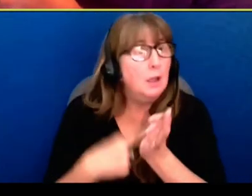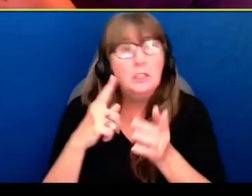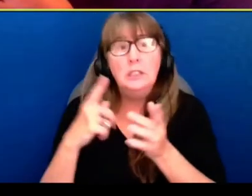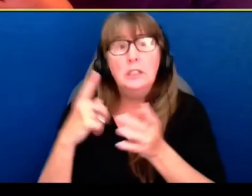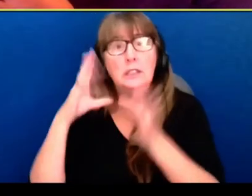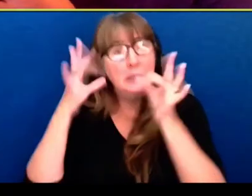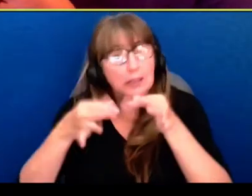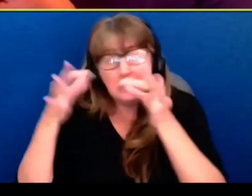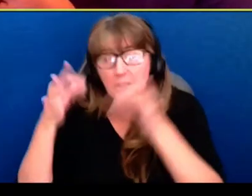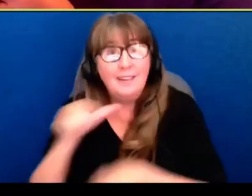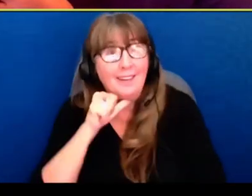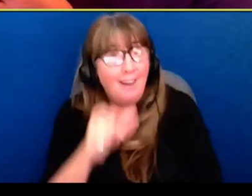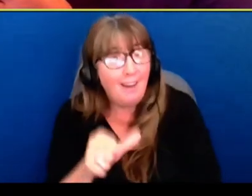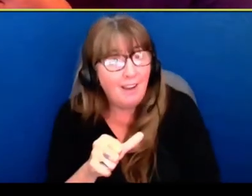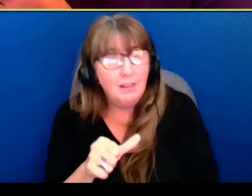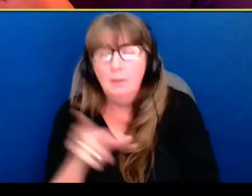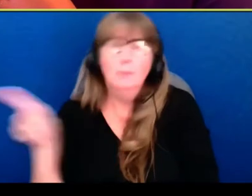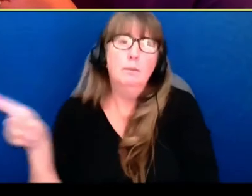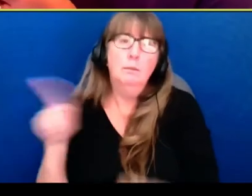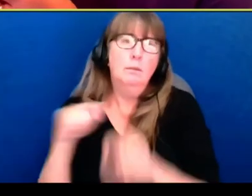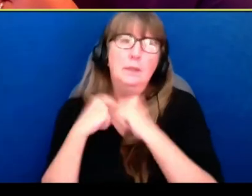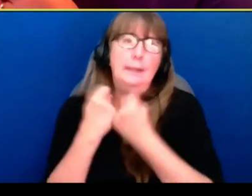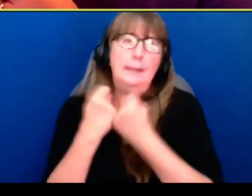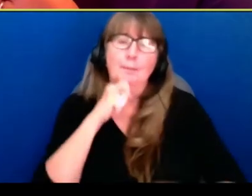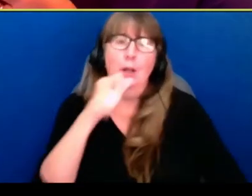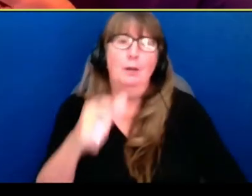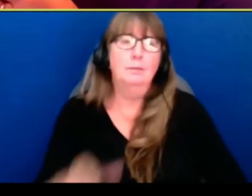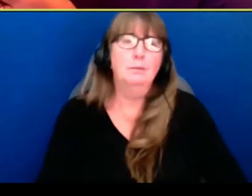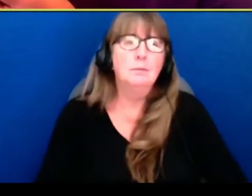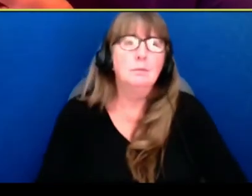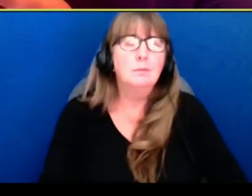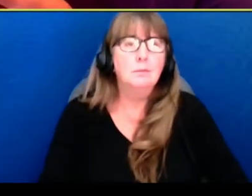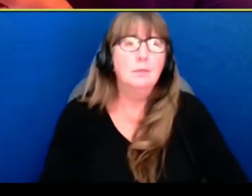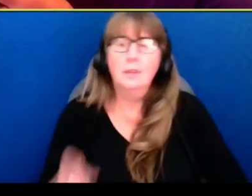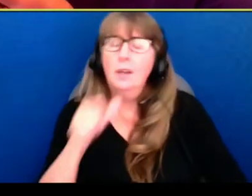You're not really making them part of the team. You're not considering considering them critical partners.